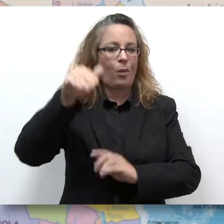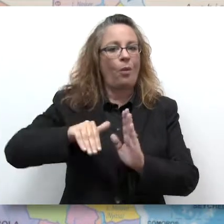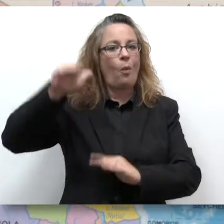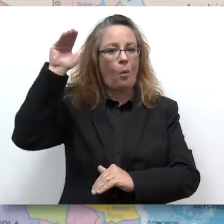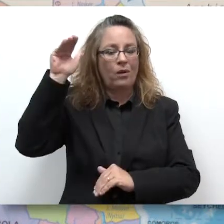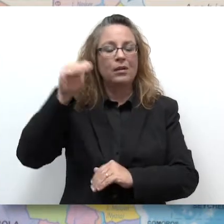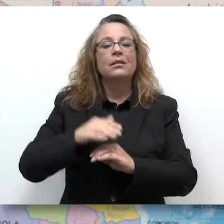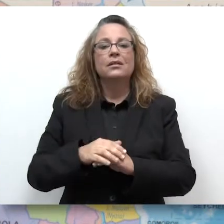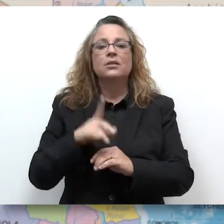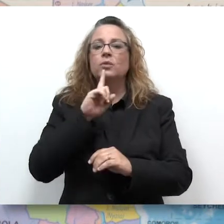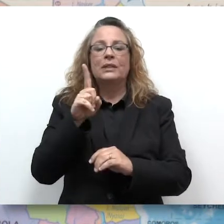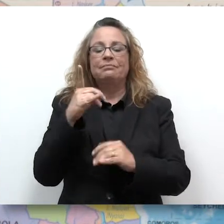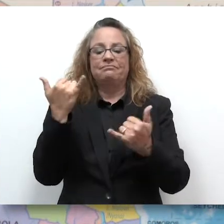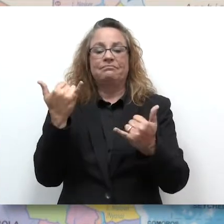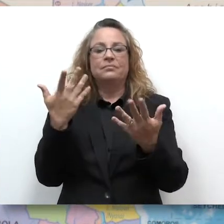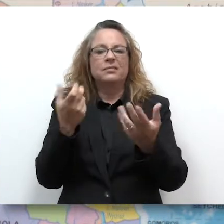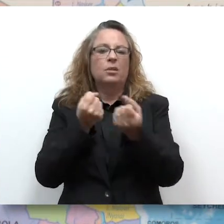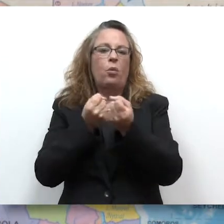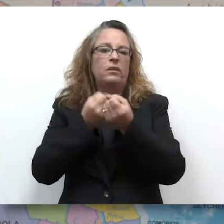And so probably a better way to do that is Supported Decision Making.